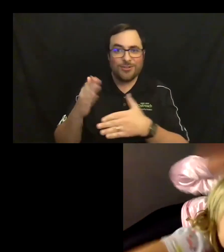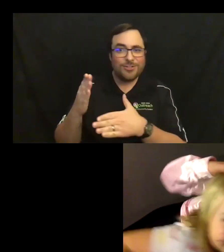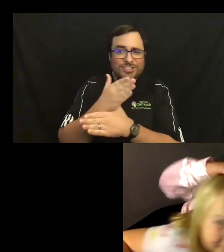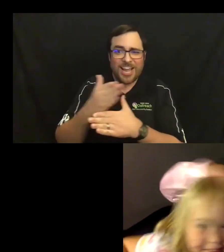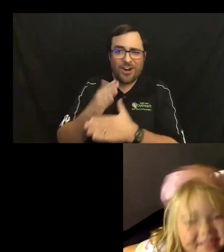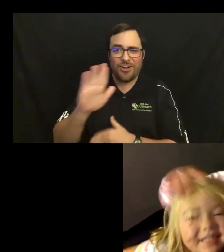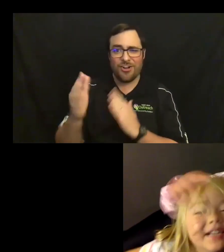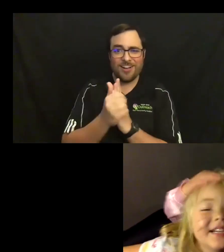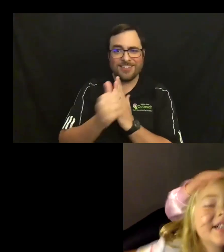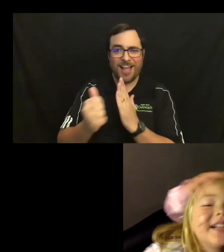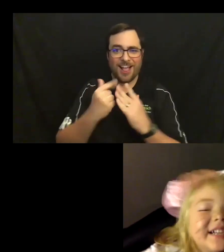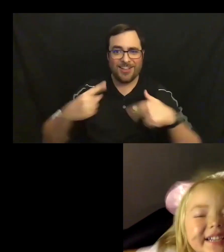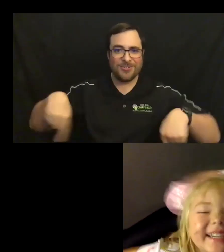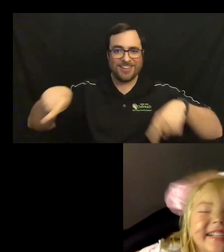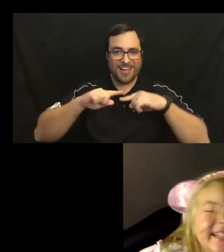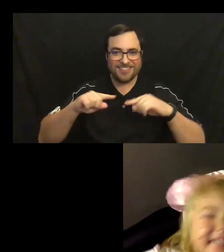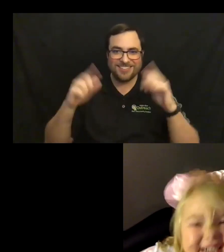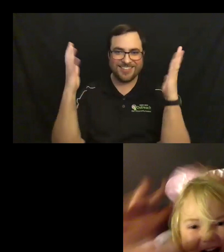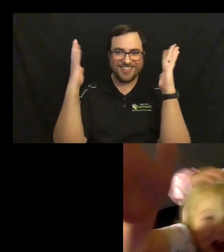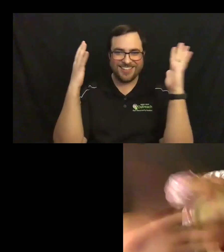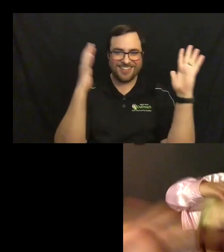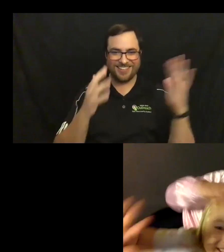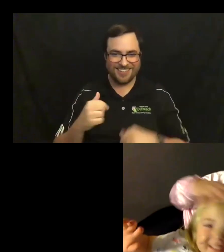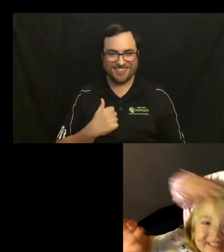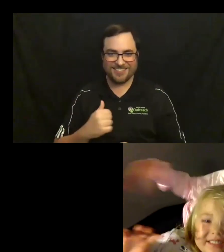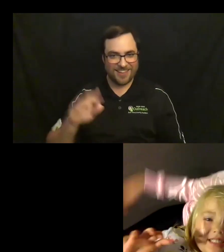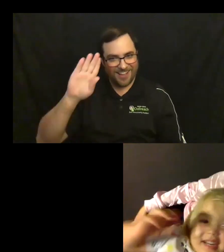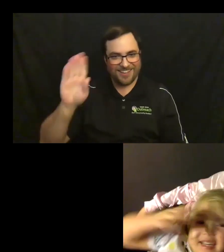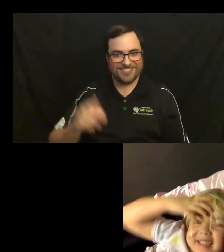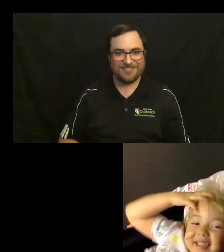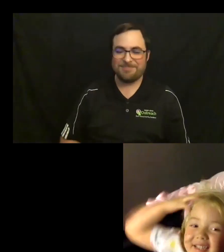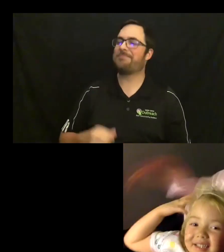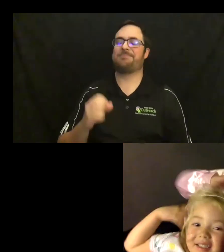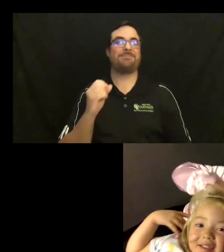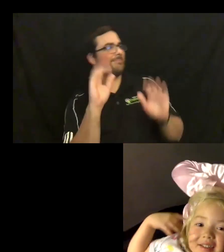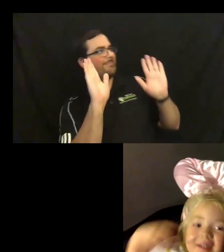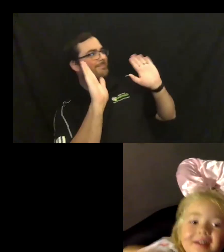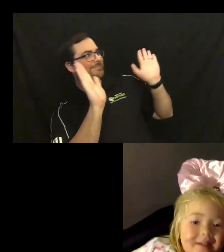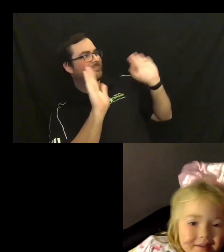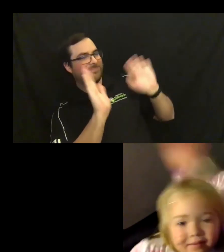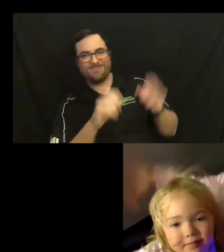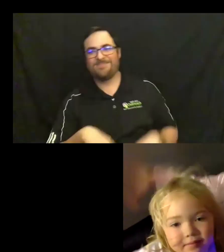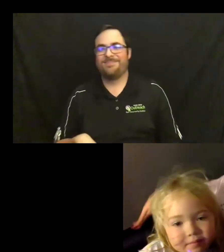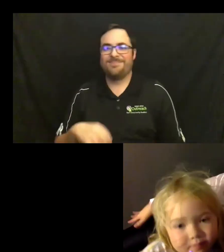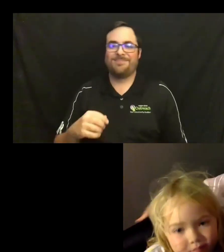your talent with us, Te Rina. Let's go on to the next one.